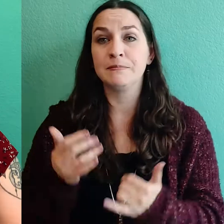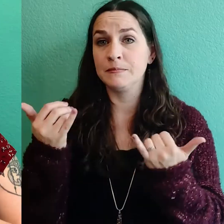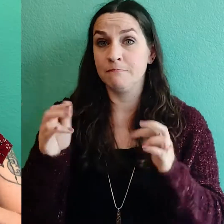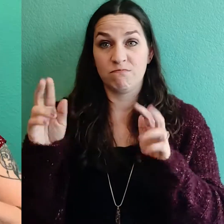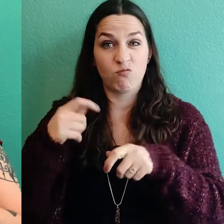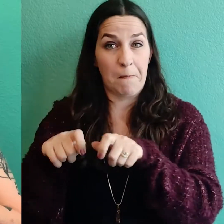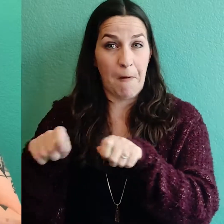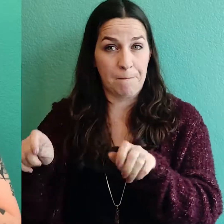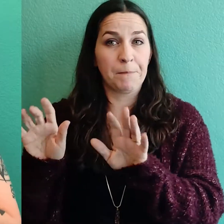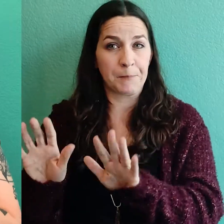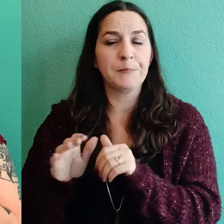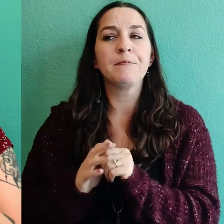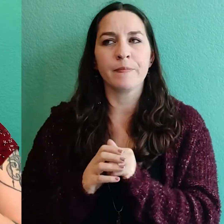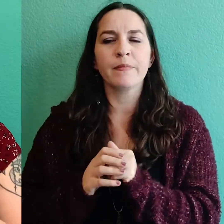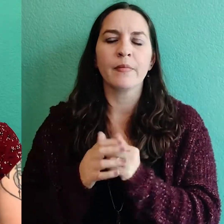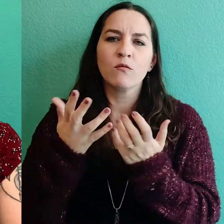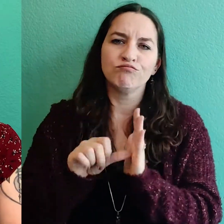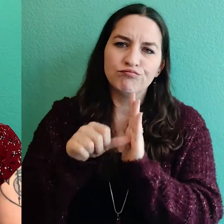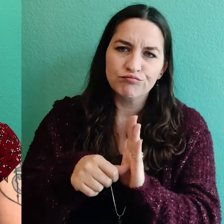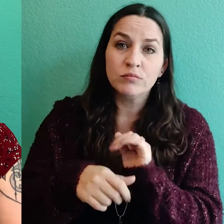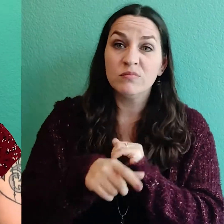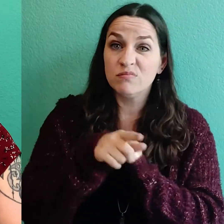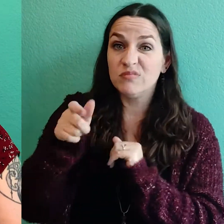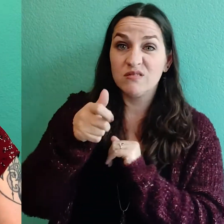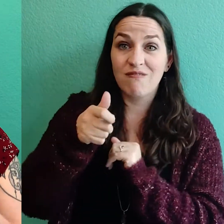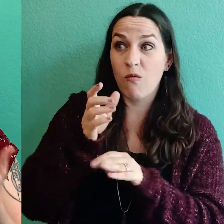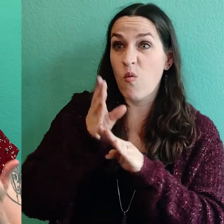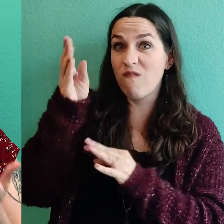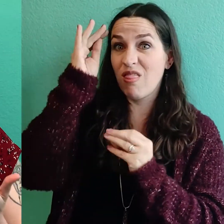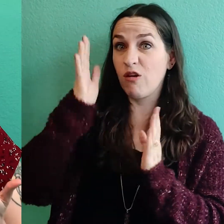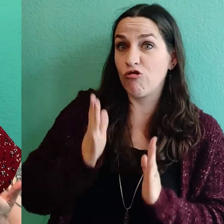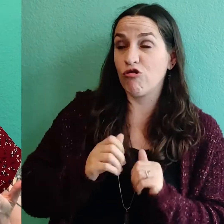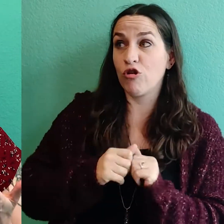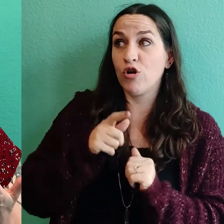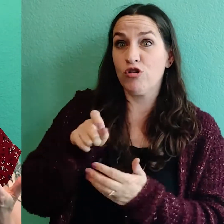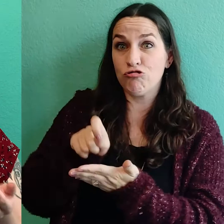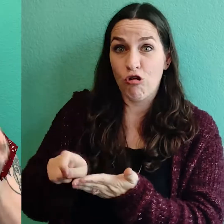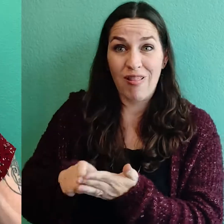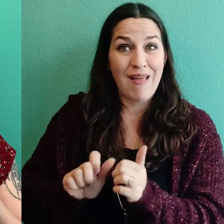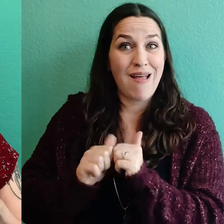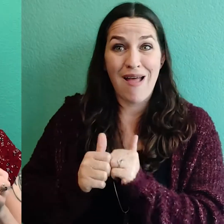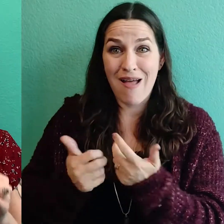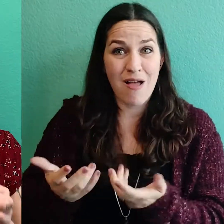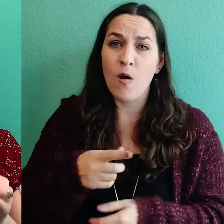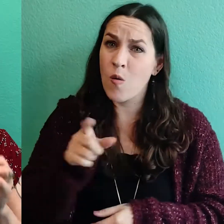OK, to wrap up, here's the thing about journaling. When you're an over thinker, you are going to have to